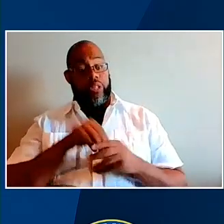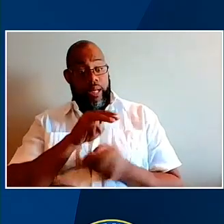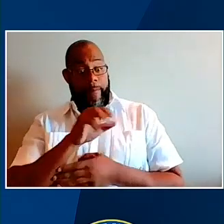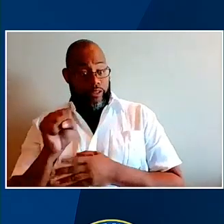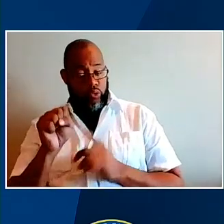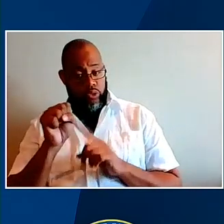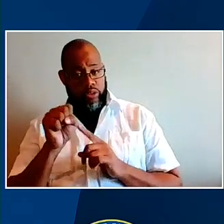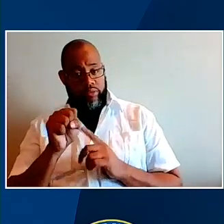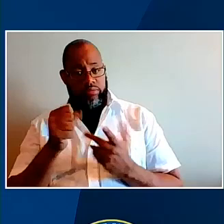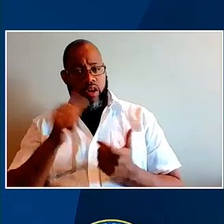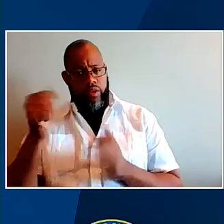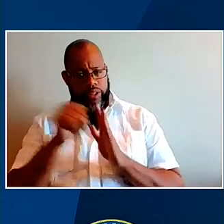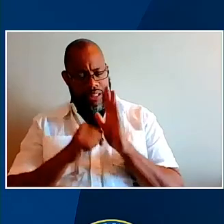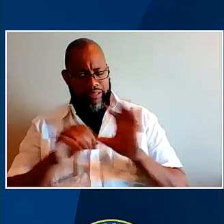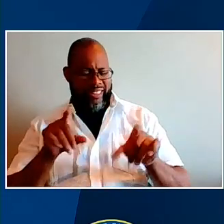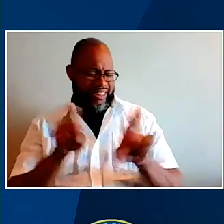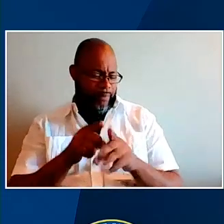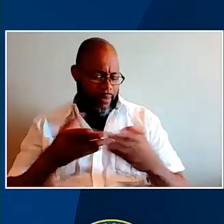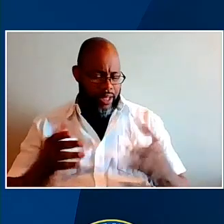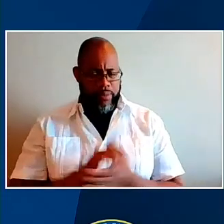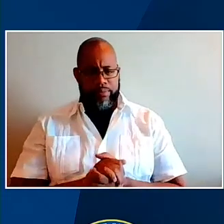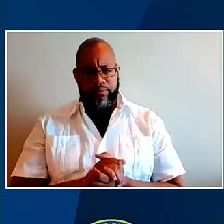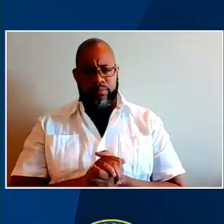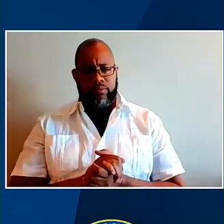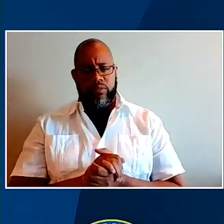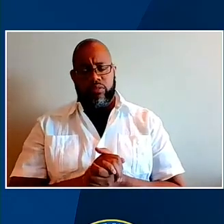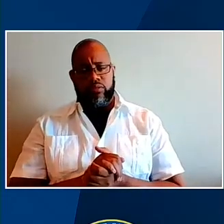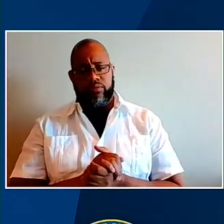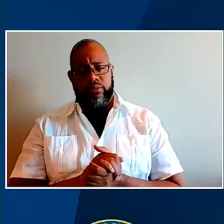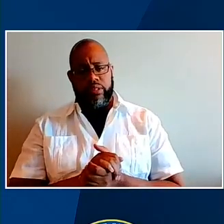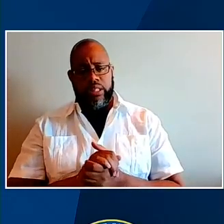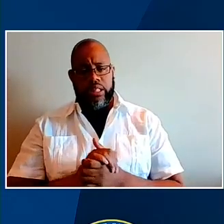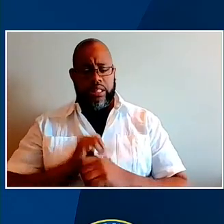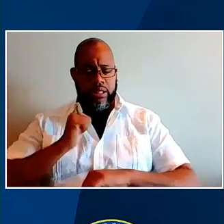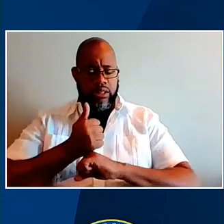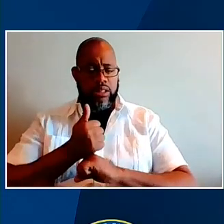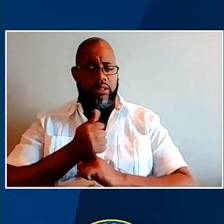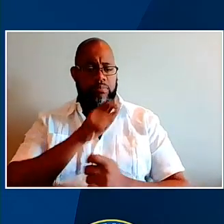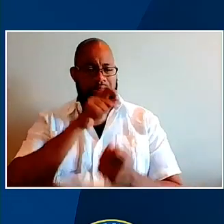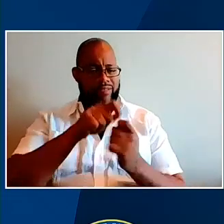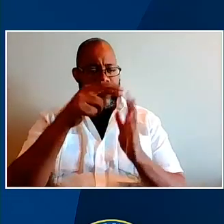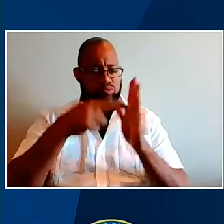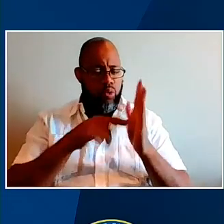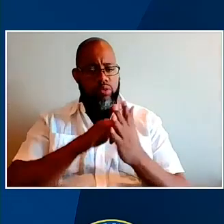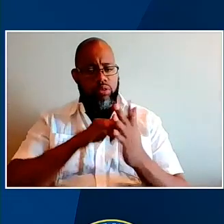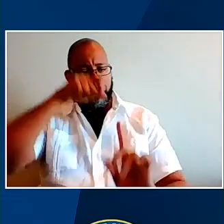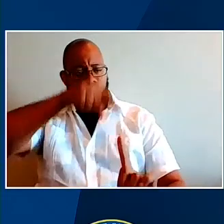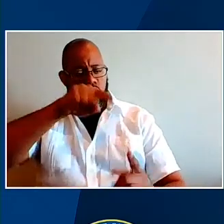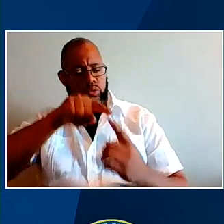know other states have done this as well, to promulgate specific regulations that were targeted to the types of behaviors